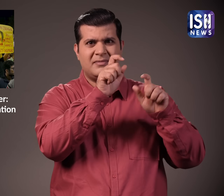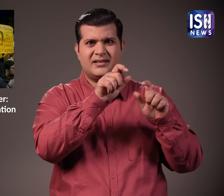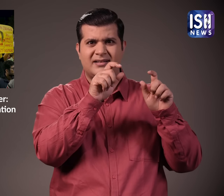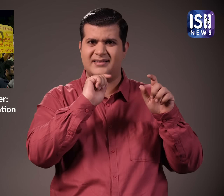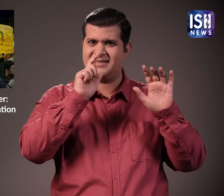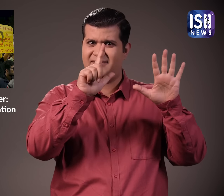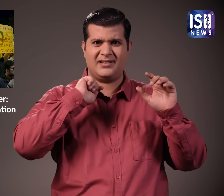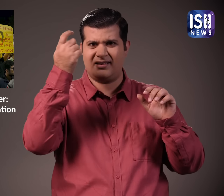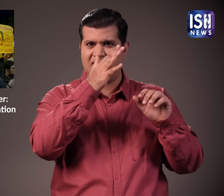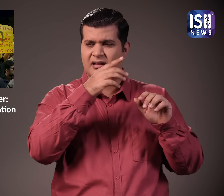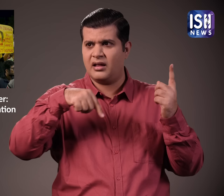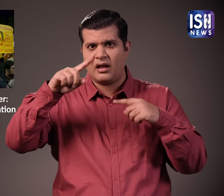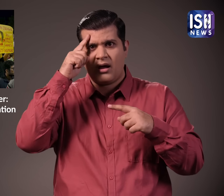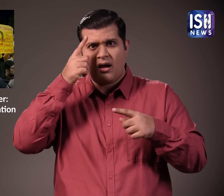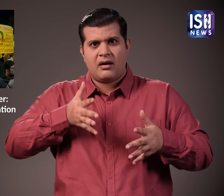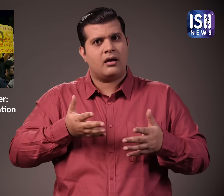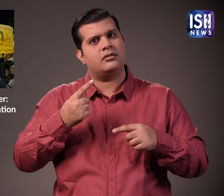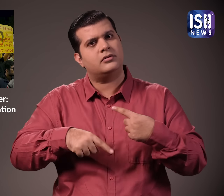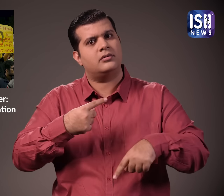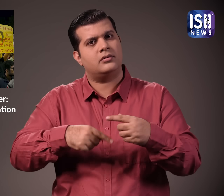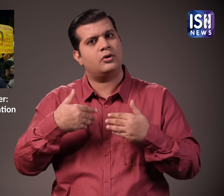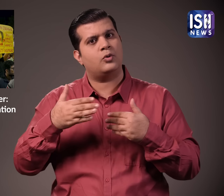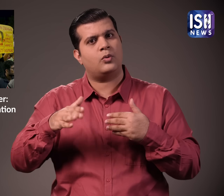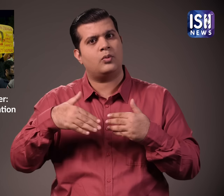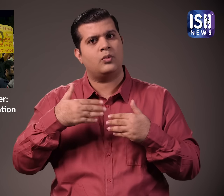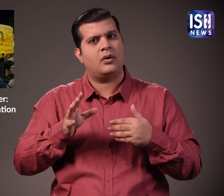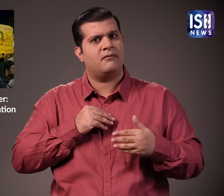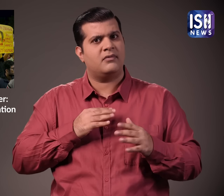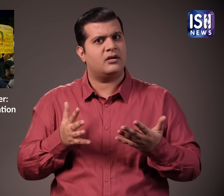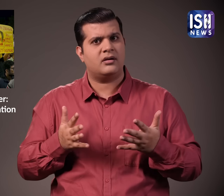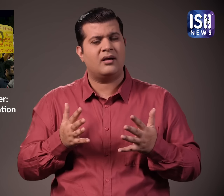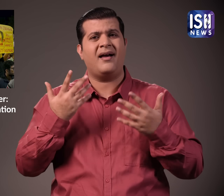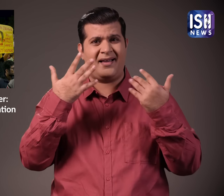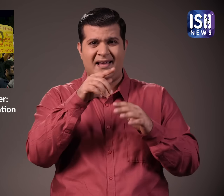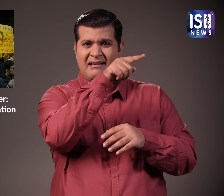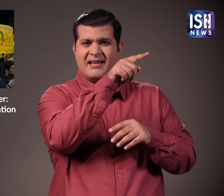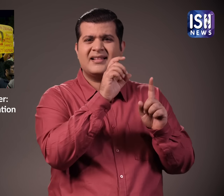Couldn't they learn from the previous incident where the seven rapists were hanged? Again, the same thing is happening.